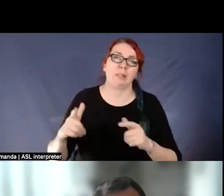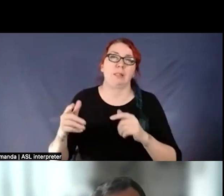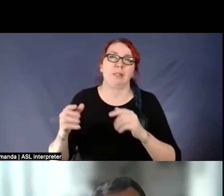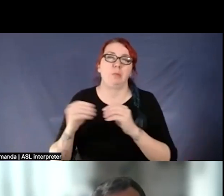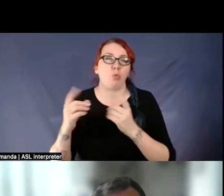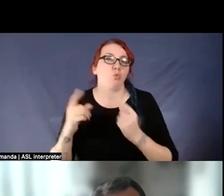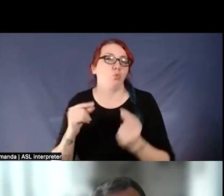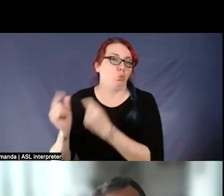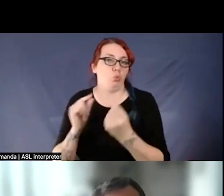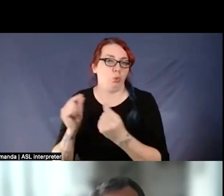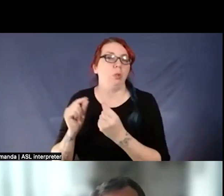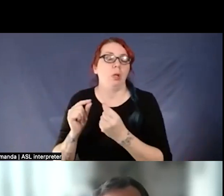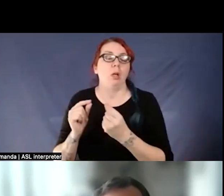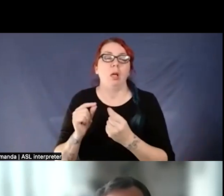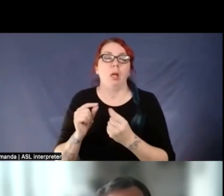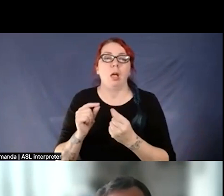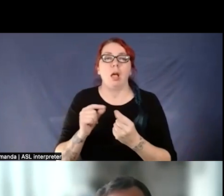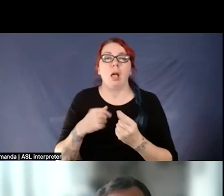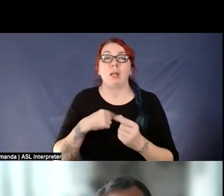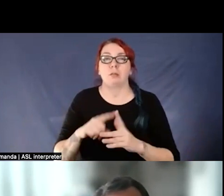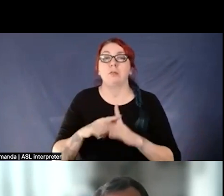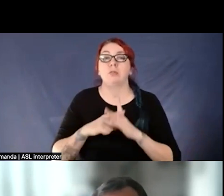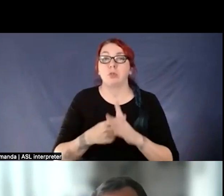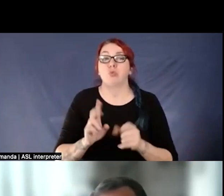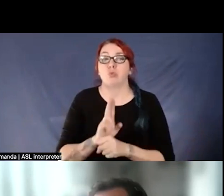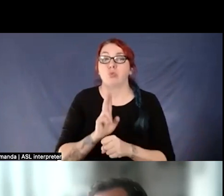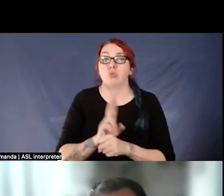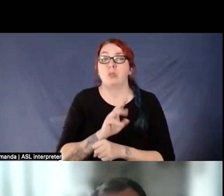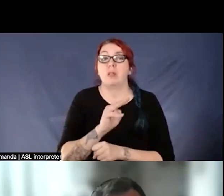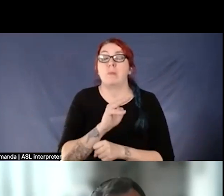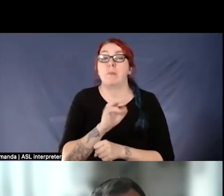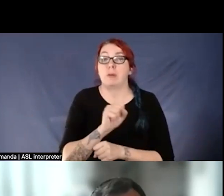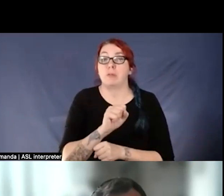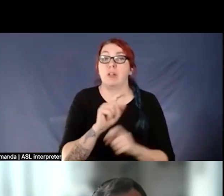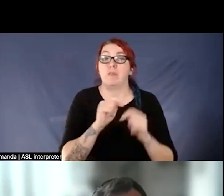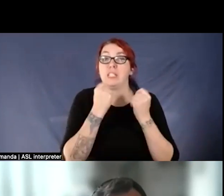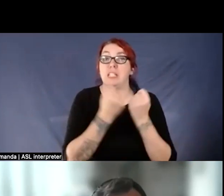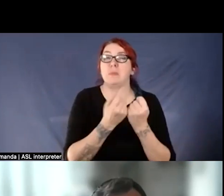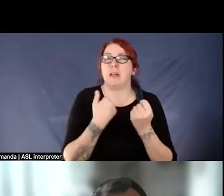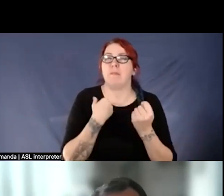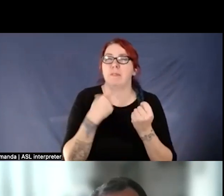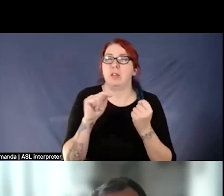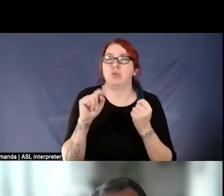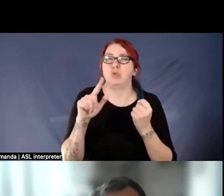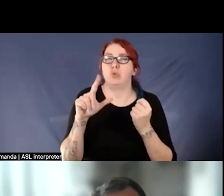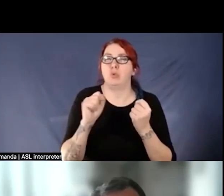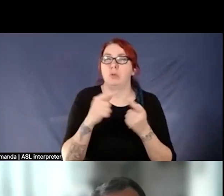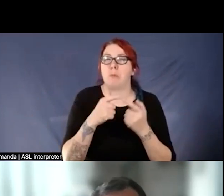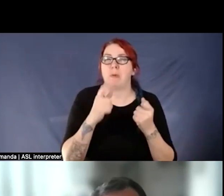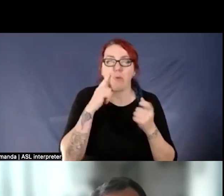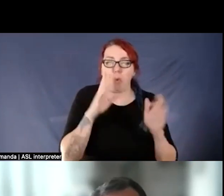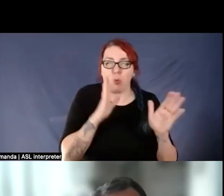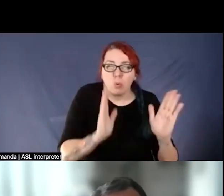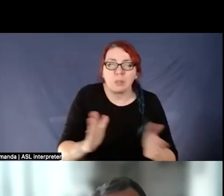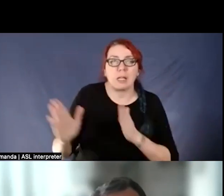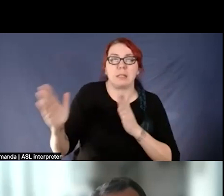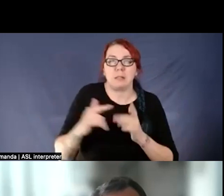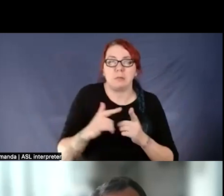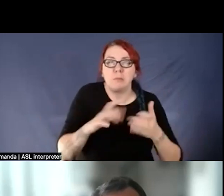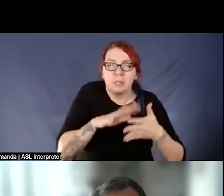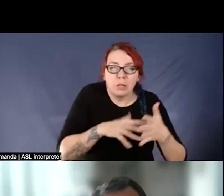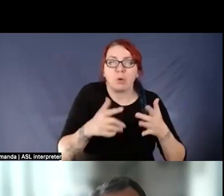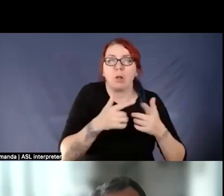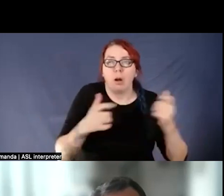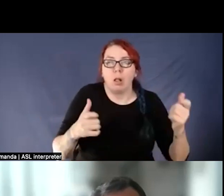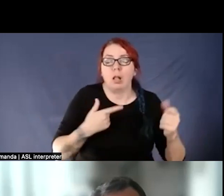I started using one of the organisational aspects of Teams. So we go to the next slide.